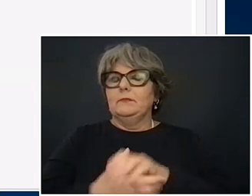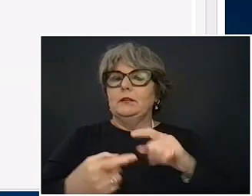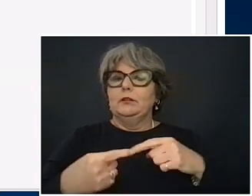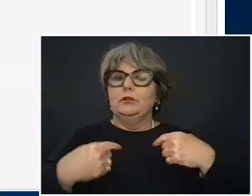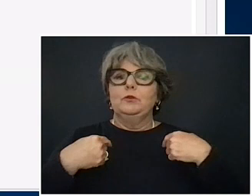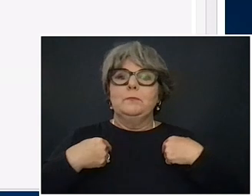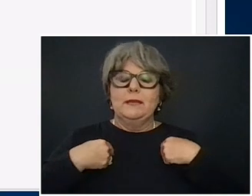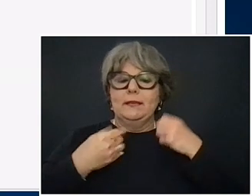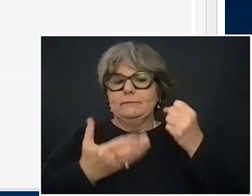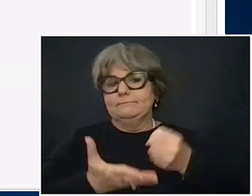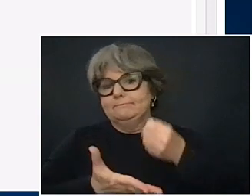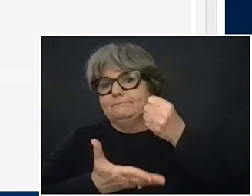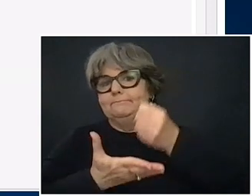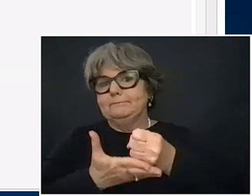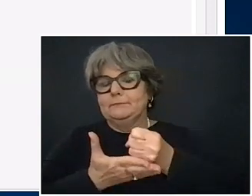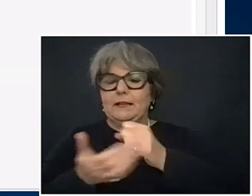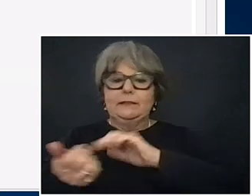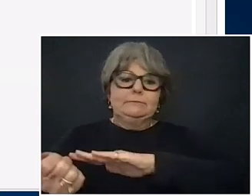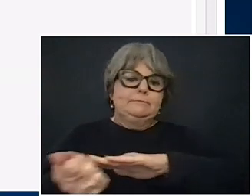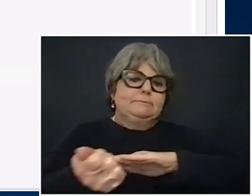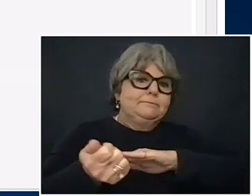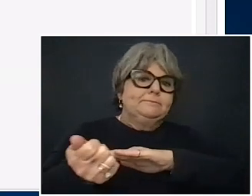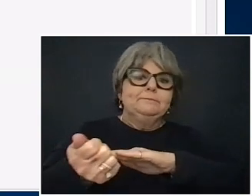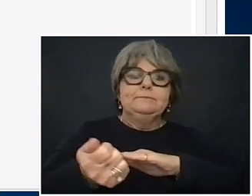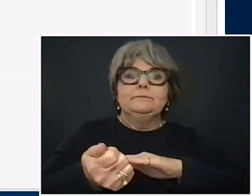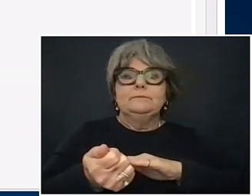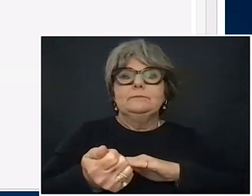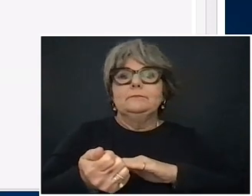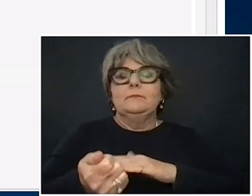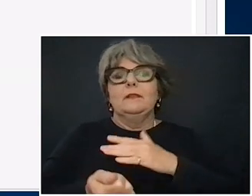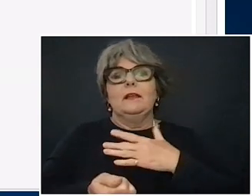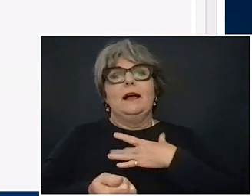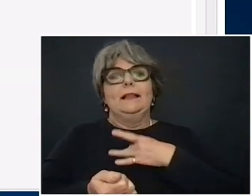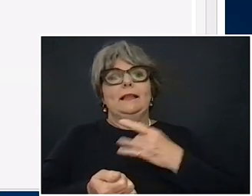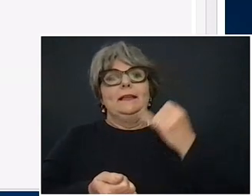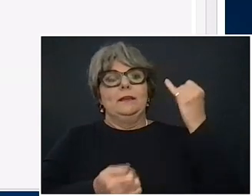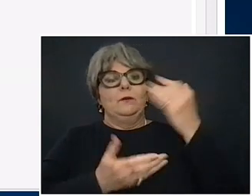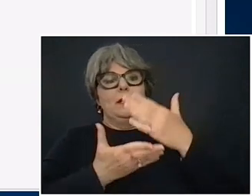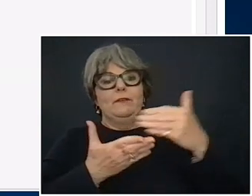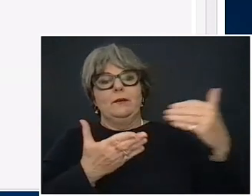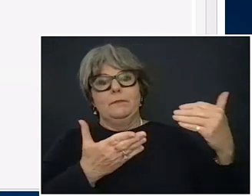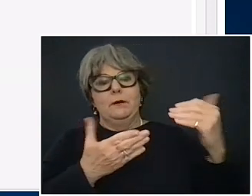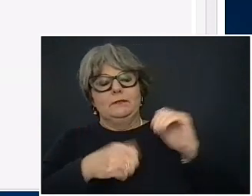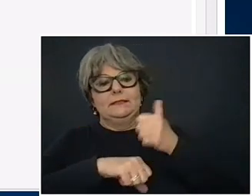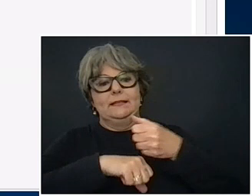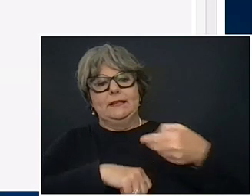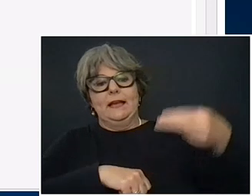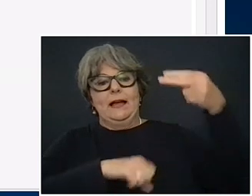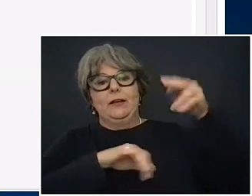check, and I love the idea that we have as a component of that, setting higher standards for ourselves and continuously